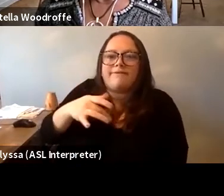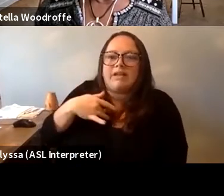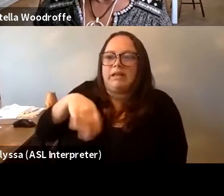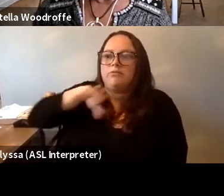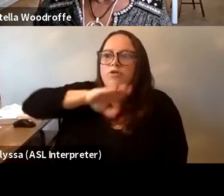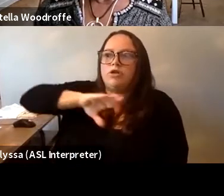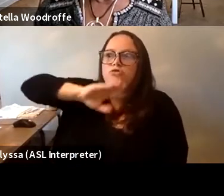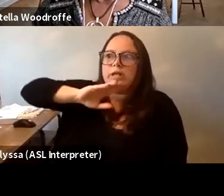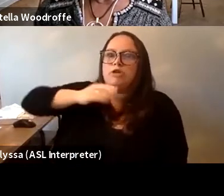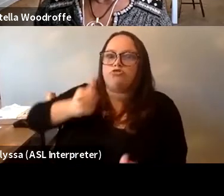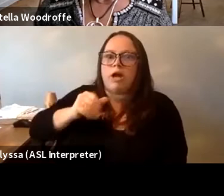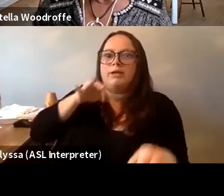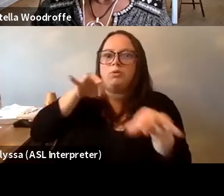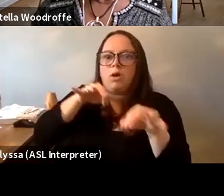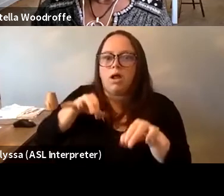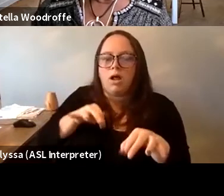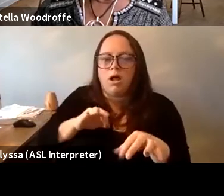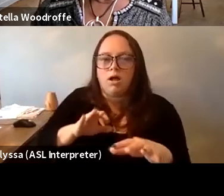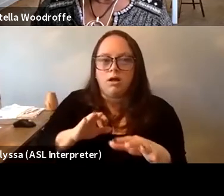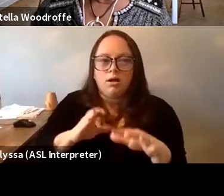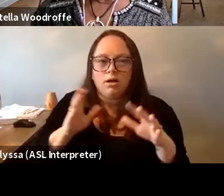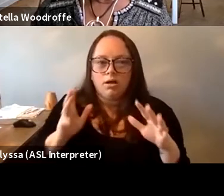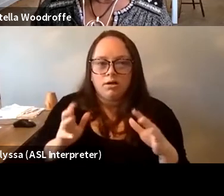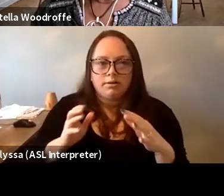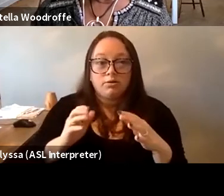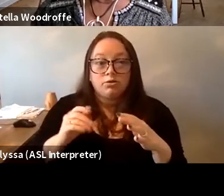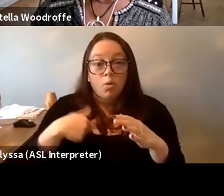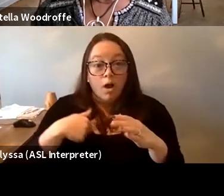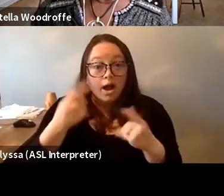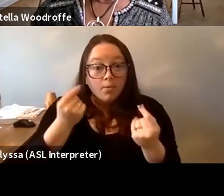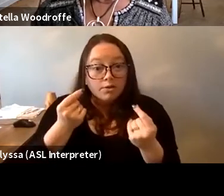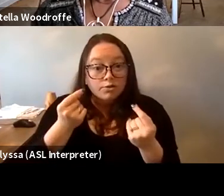have planned and, and written some goals of you know, as he